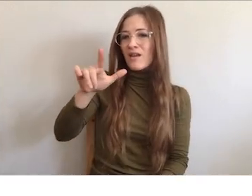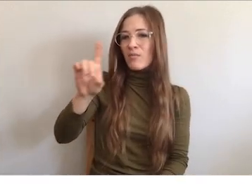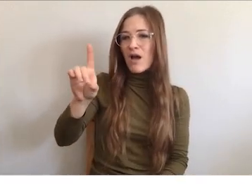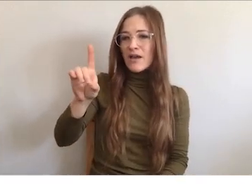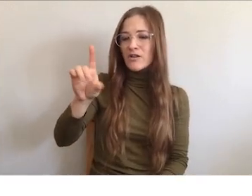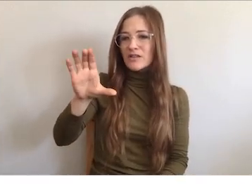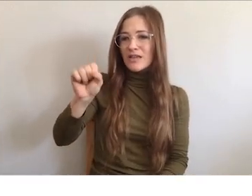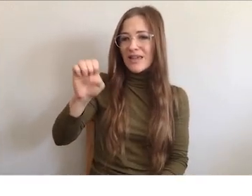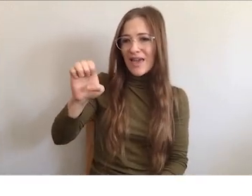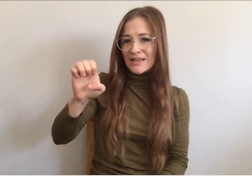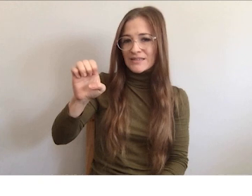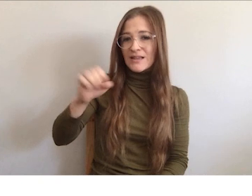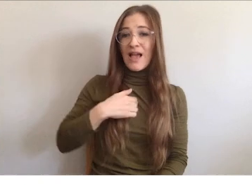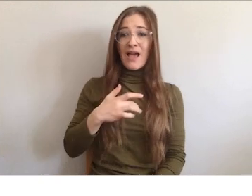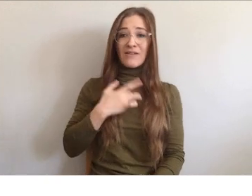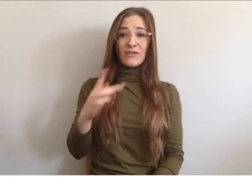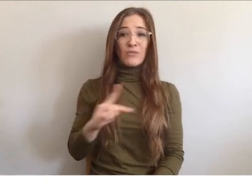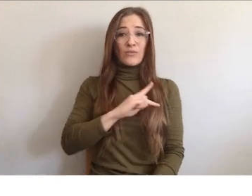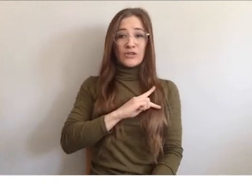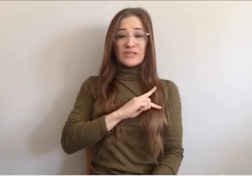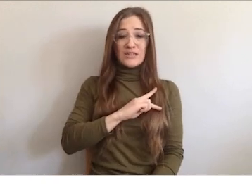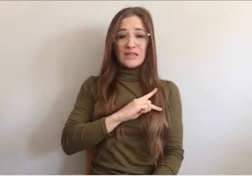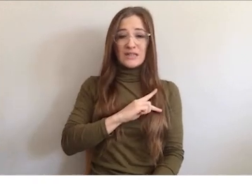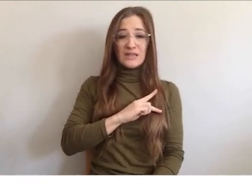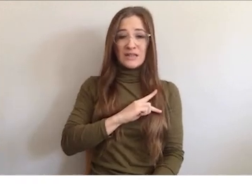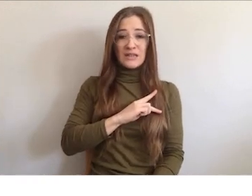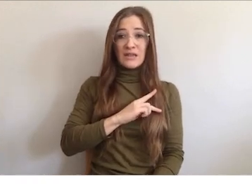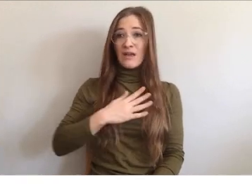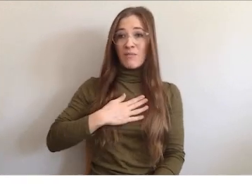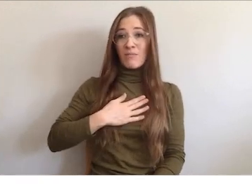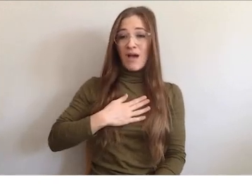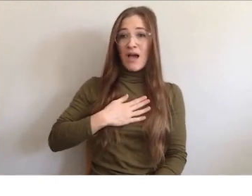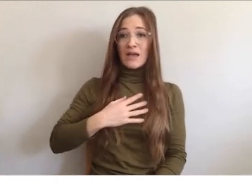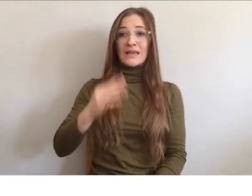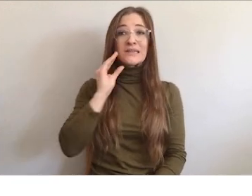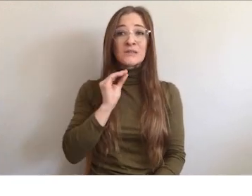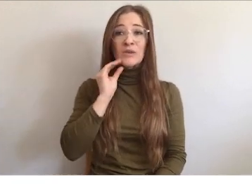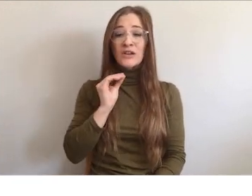or what is considered mild. I feel like personally my case of